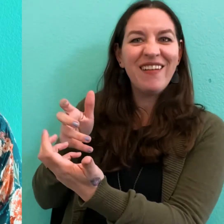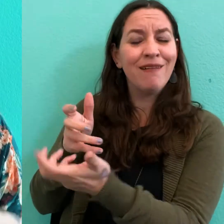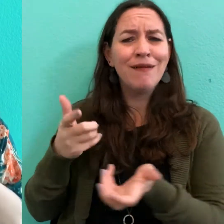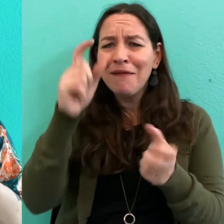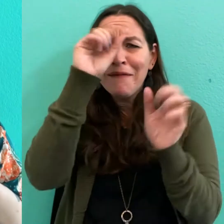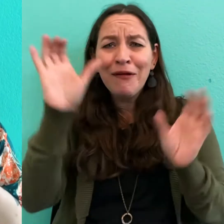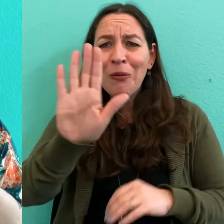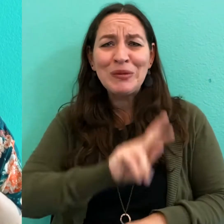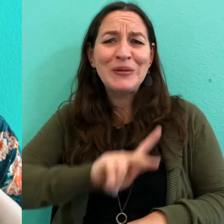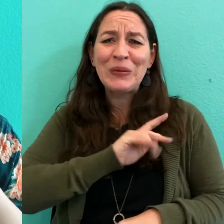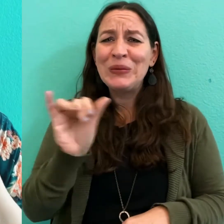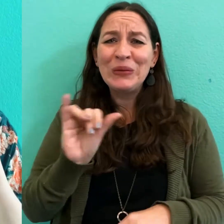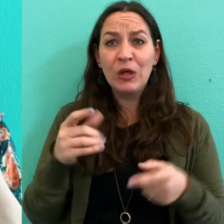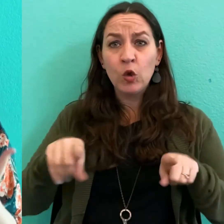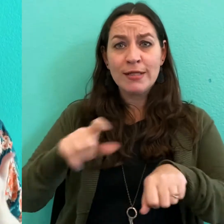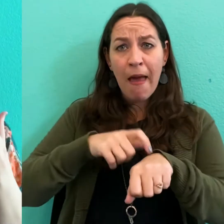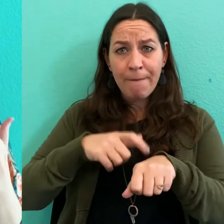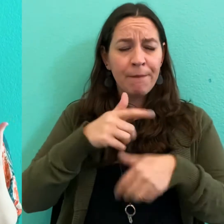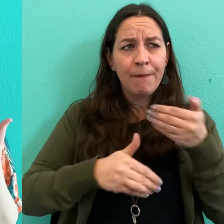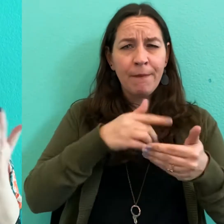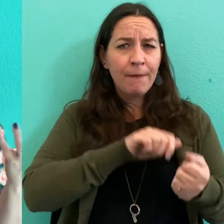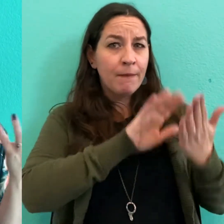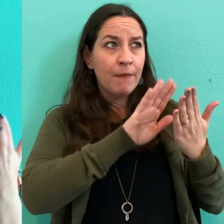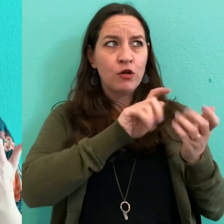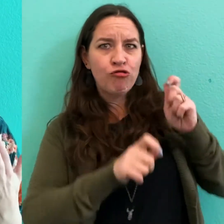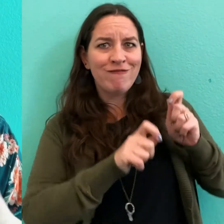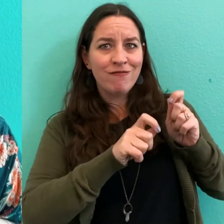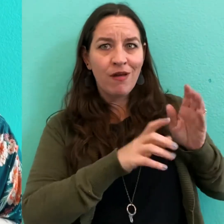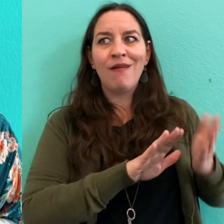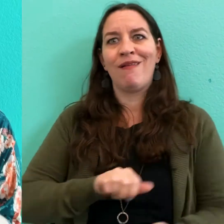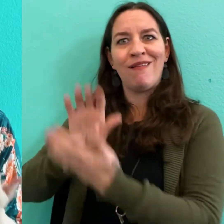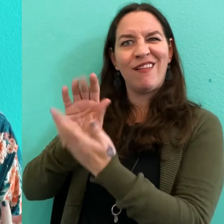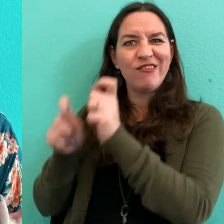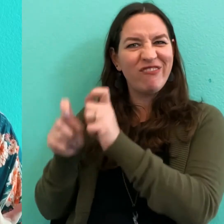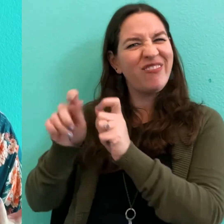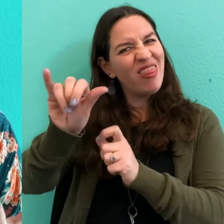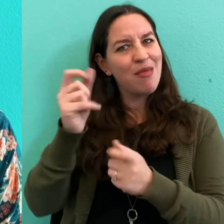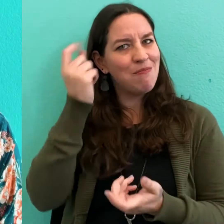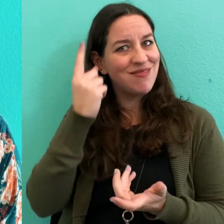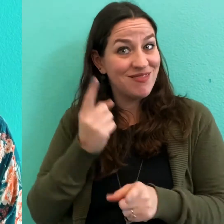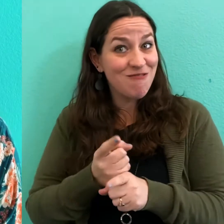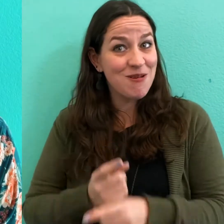If you think about your own personality and how you might shift to respond to an environment, it makes sense that you would function differently.